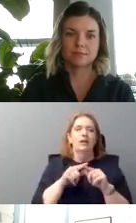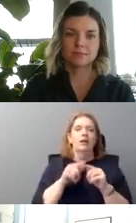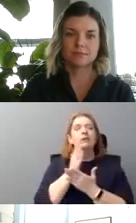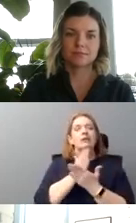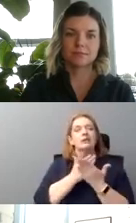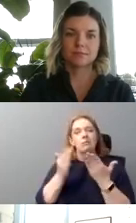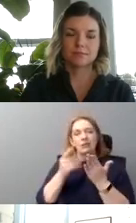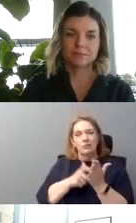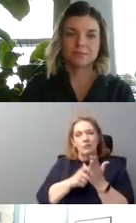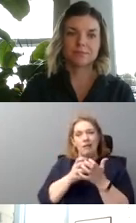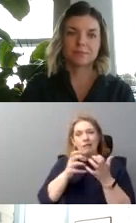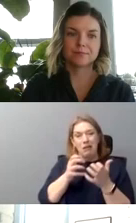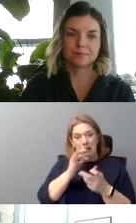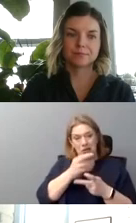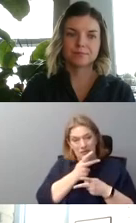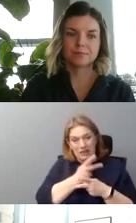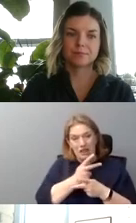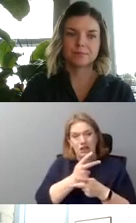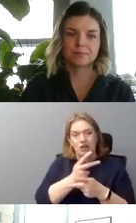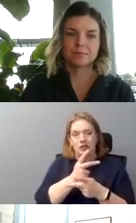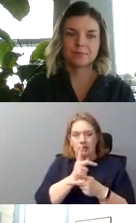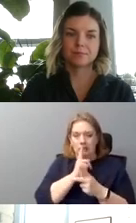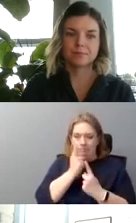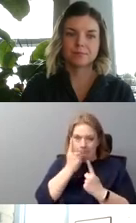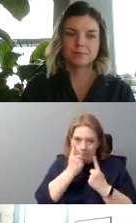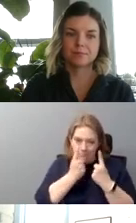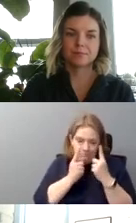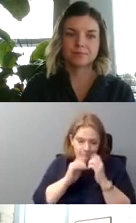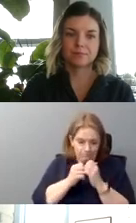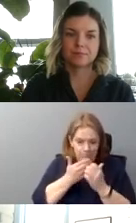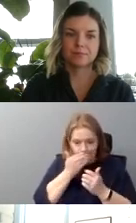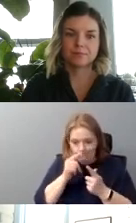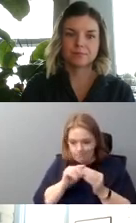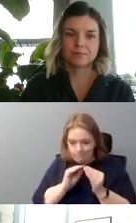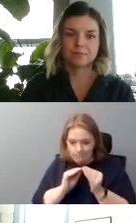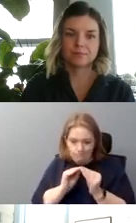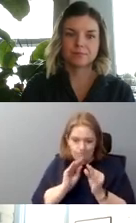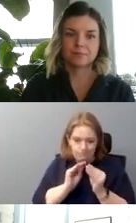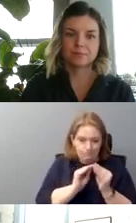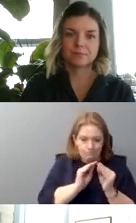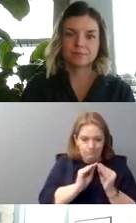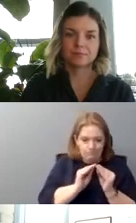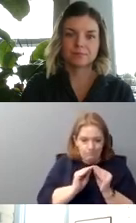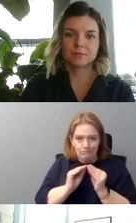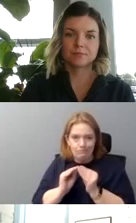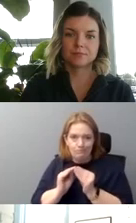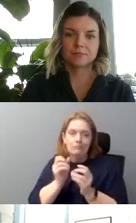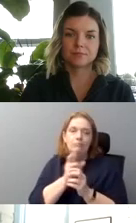and a lot of different consideration to just make sure that we can keep on going in good condition.